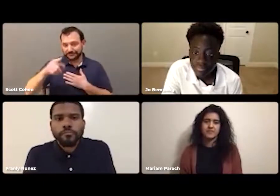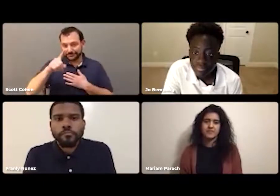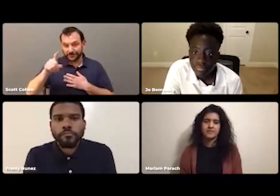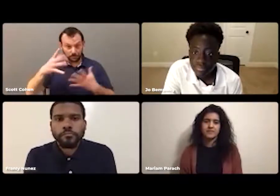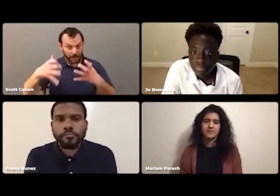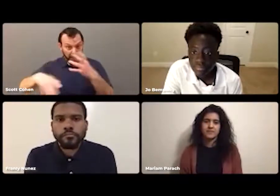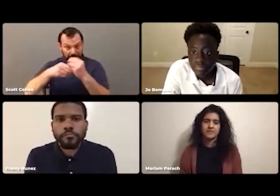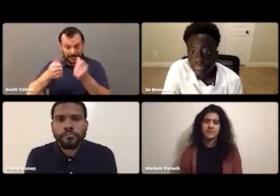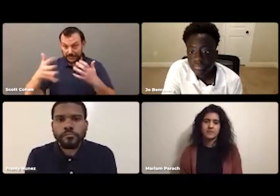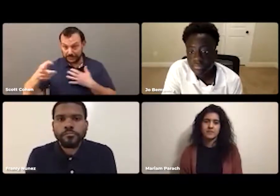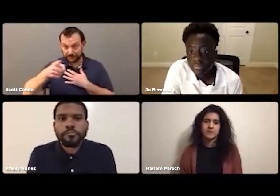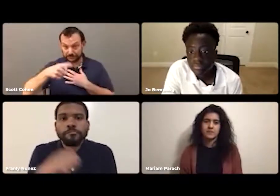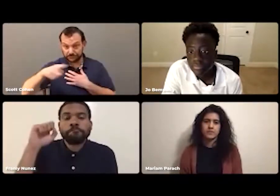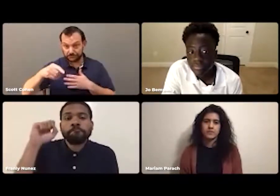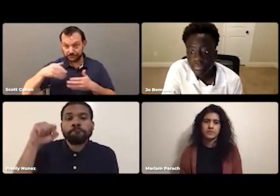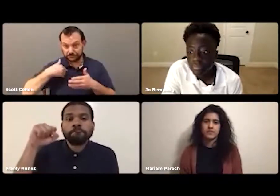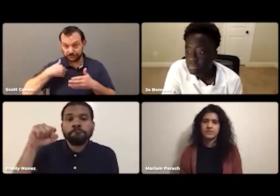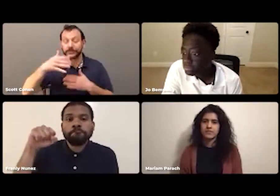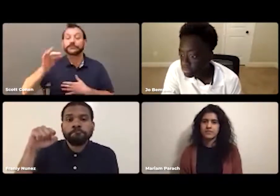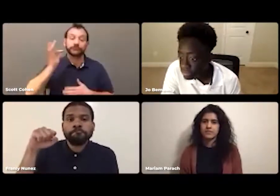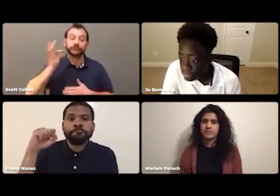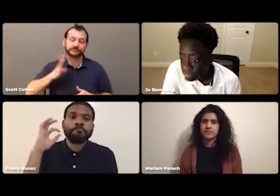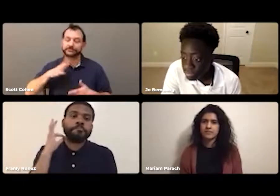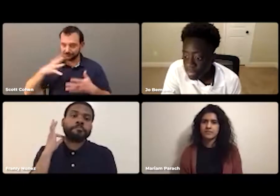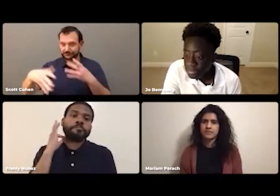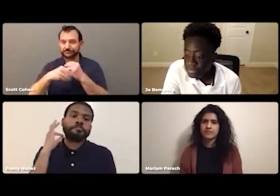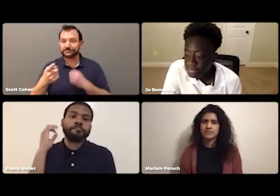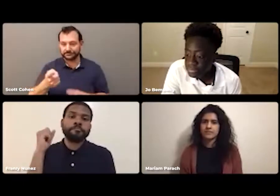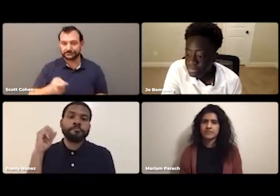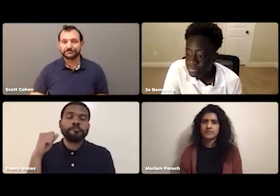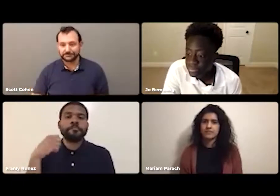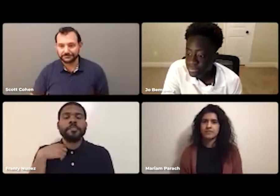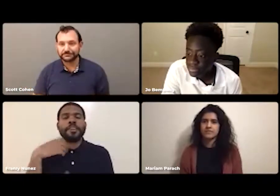We'll move on, unless anyone wants to make another comment.